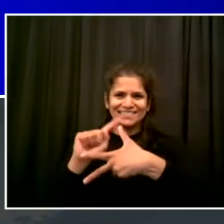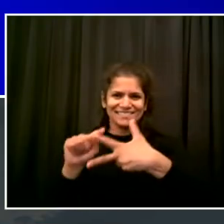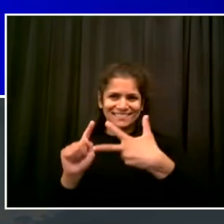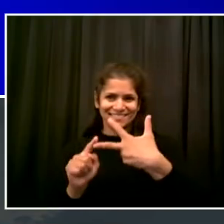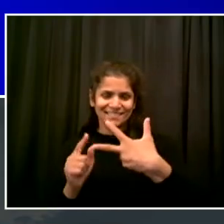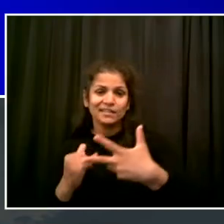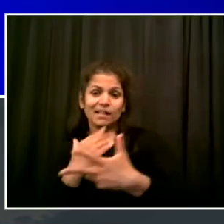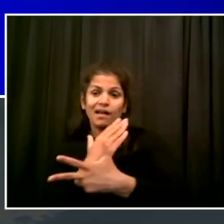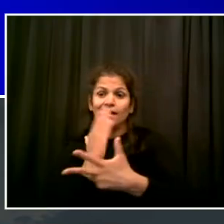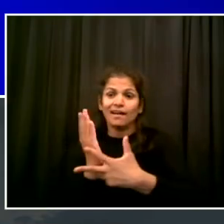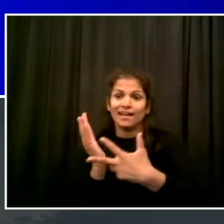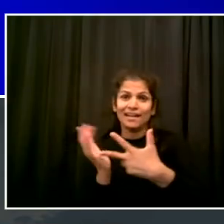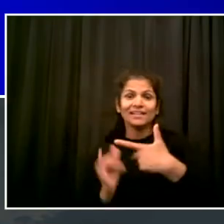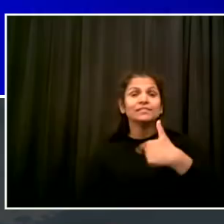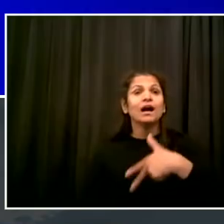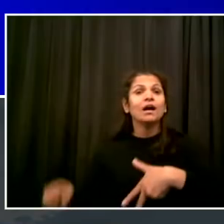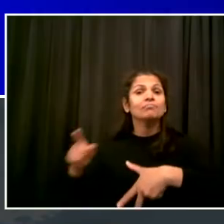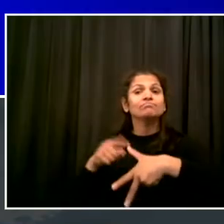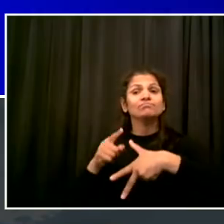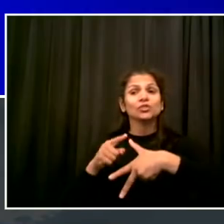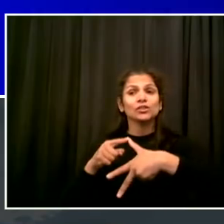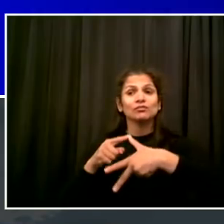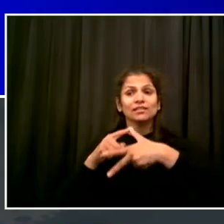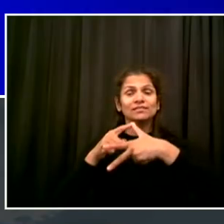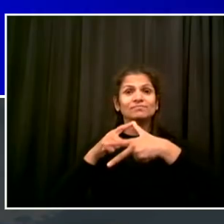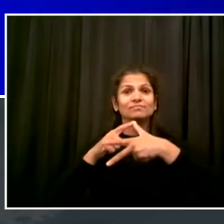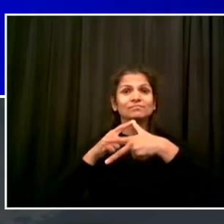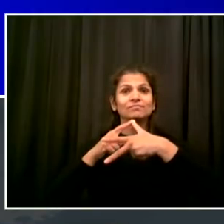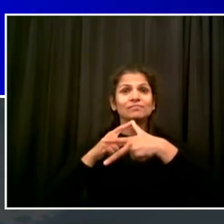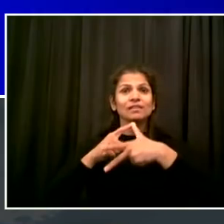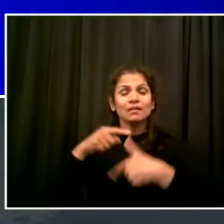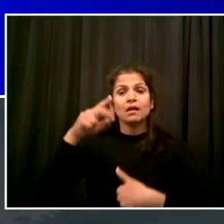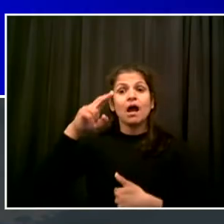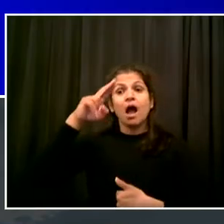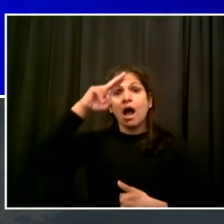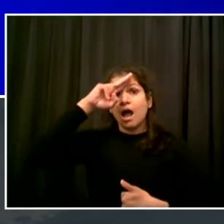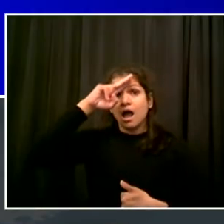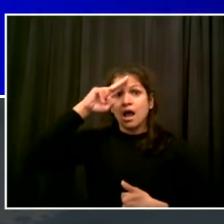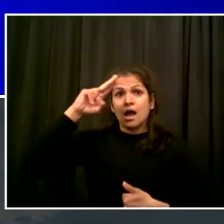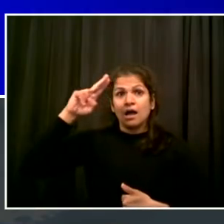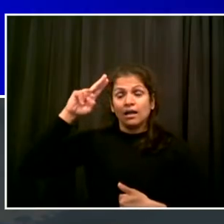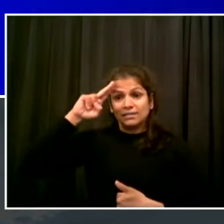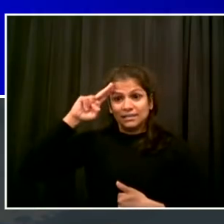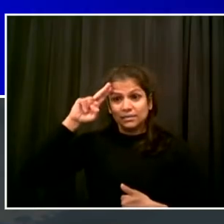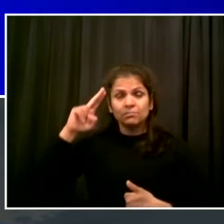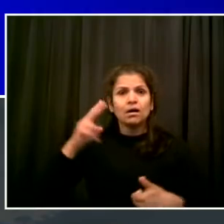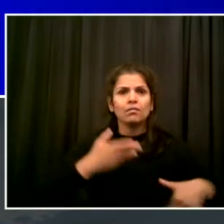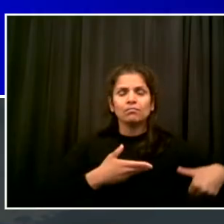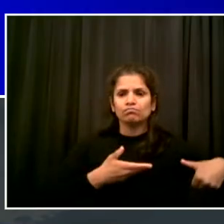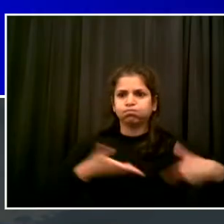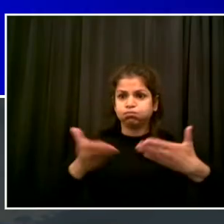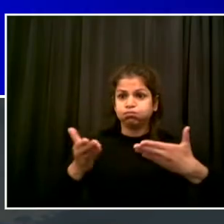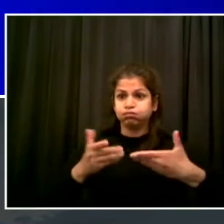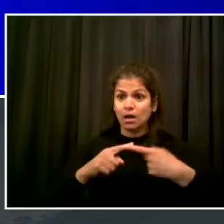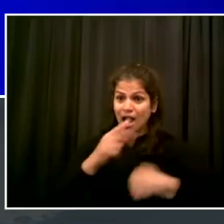FORWARD. IT IS TIME TODAY TO LOOK AT THE INDICATORS AND THRESHOLDS. NUMBER ONE, THE IDALY NUMBER OF